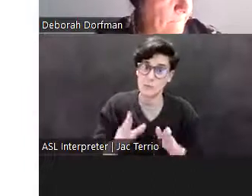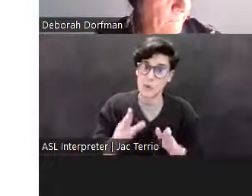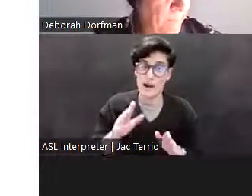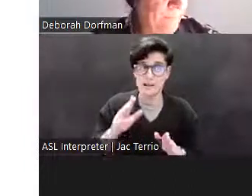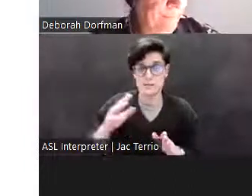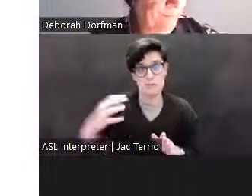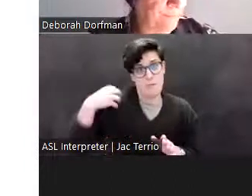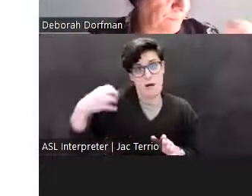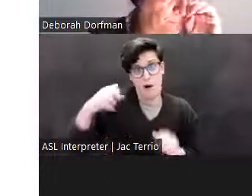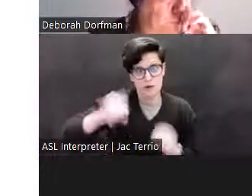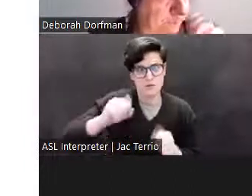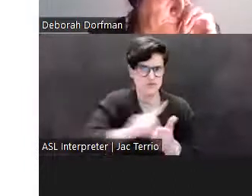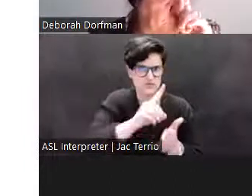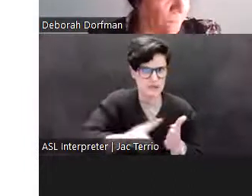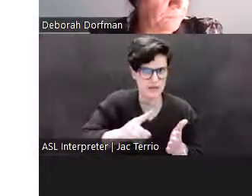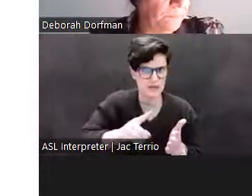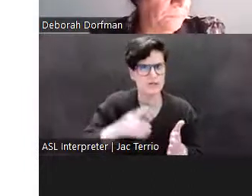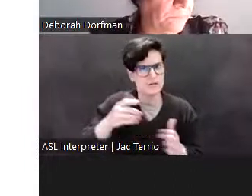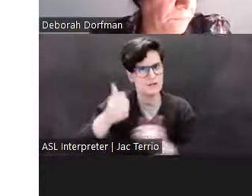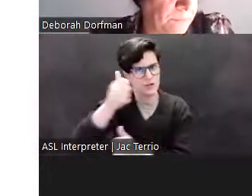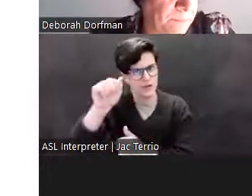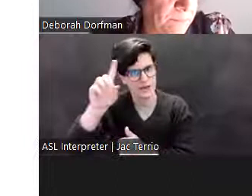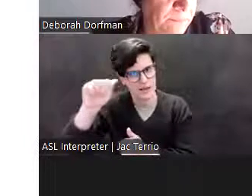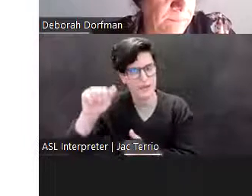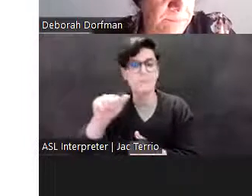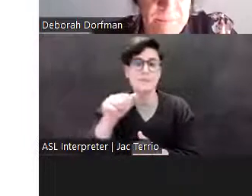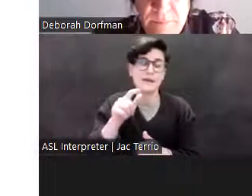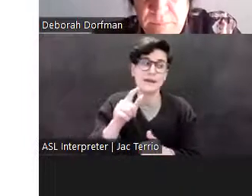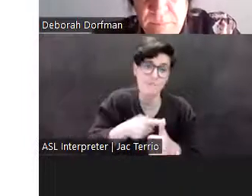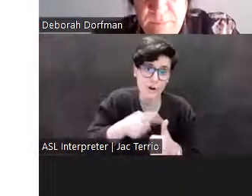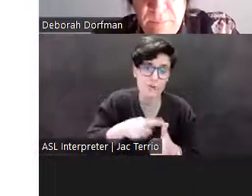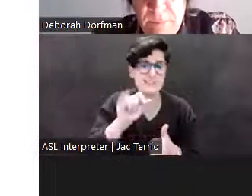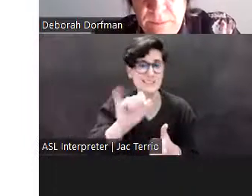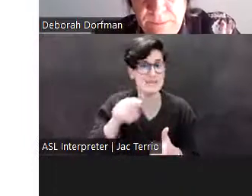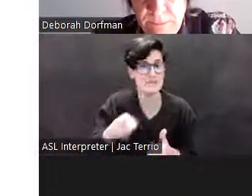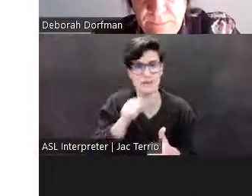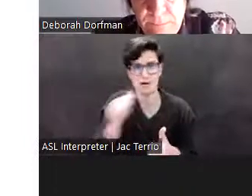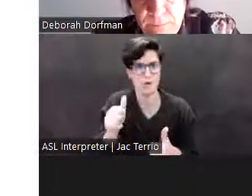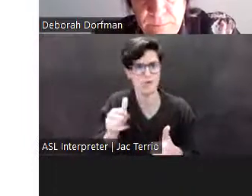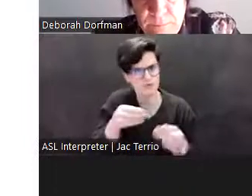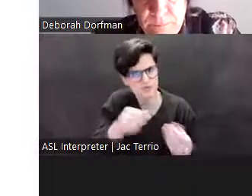15:12:40 First is, if they don't treat an employee equally an employee with a disability